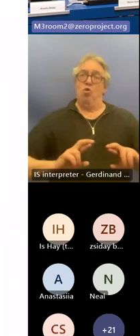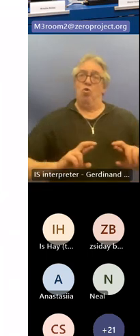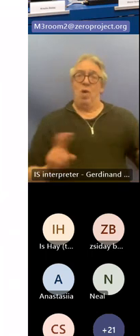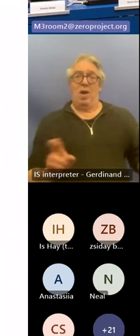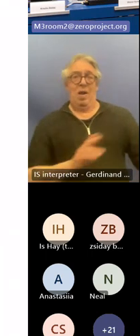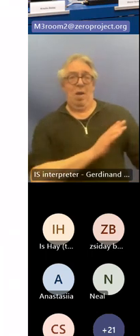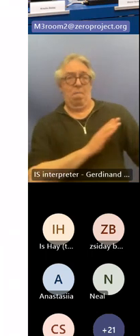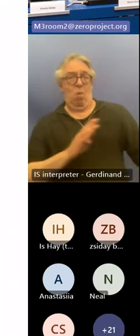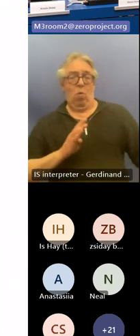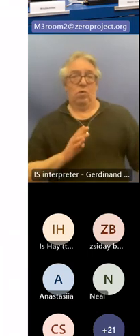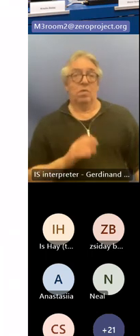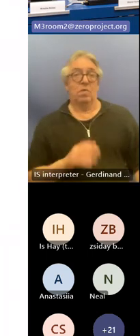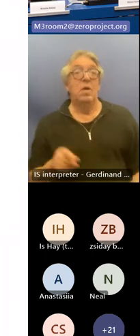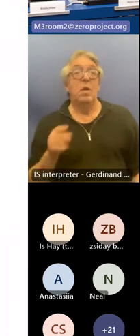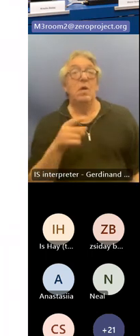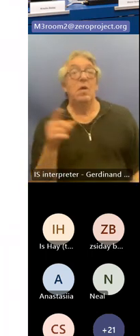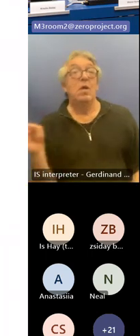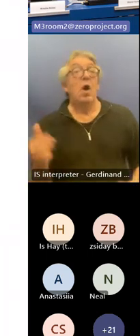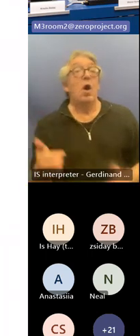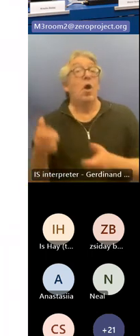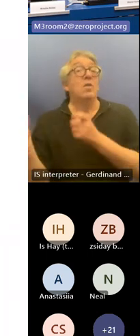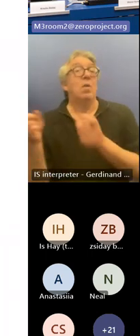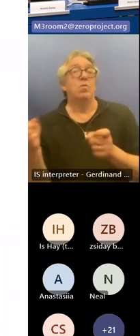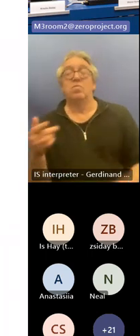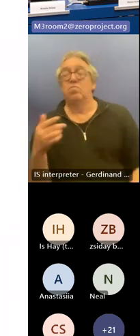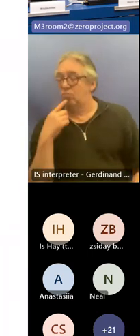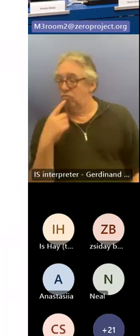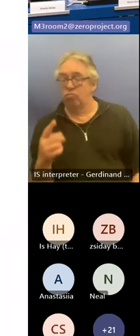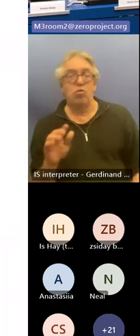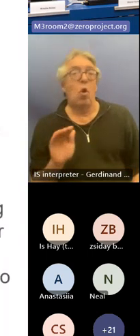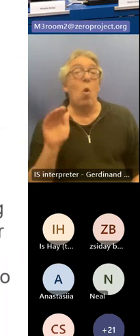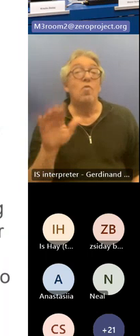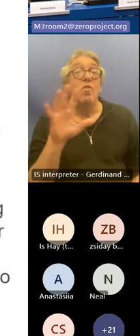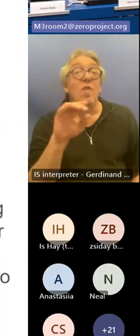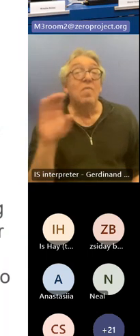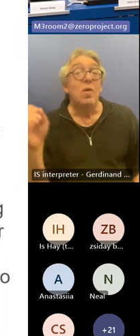mentor these people has been overwhelming with over 500 applications in two years. So that is